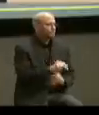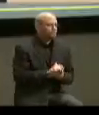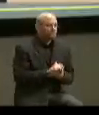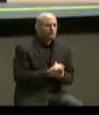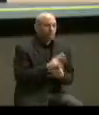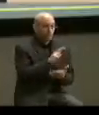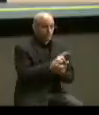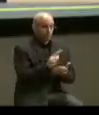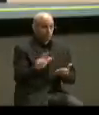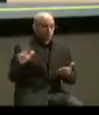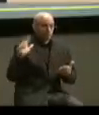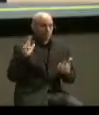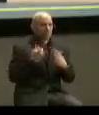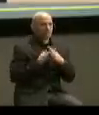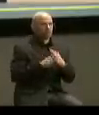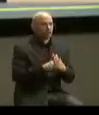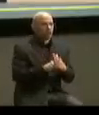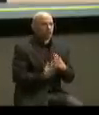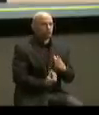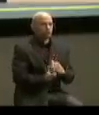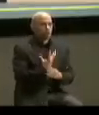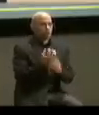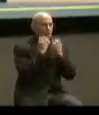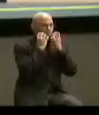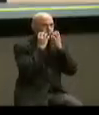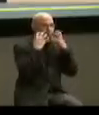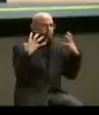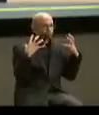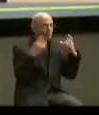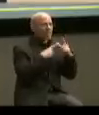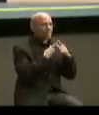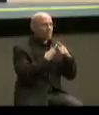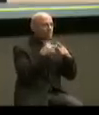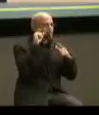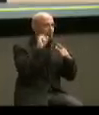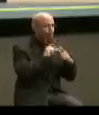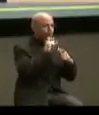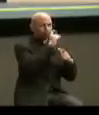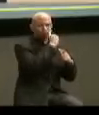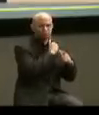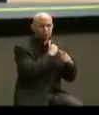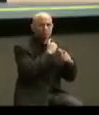SO ABOUT THREE WEEKS AGO HE STARTED GROWING A BEARD THAT HE